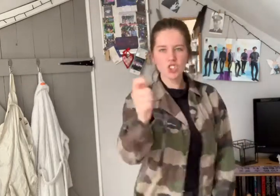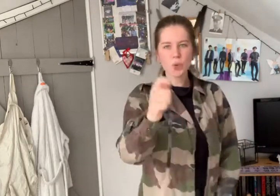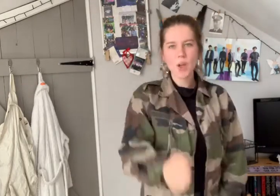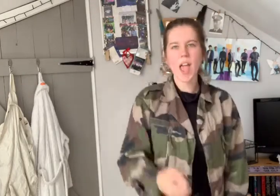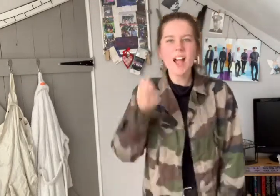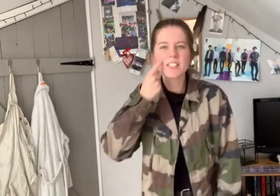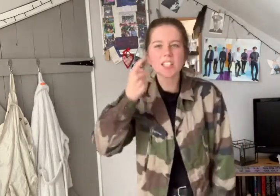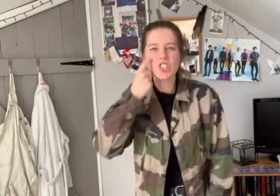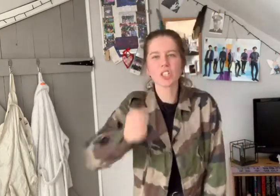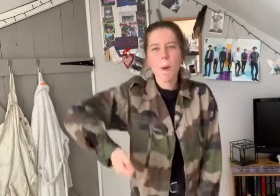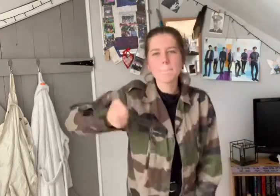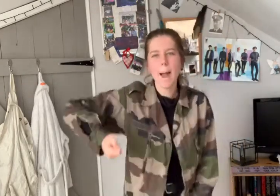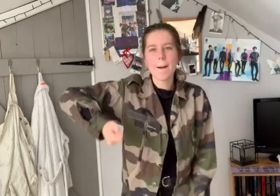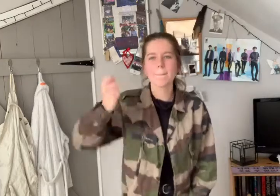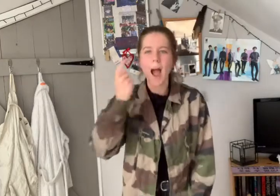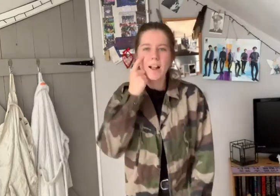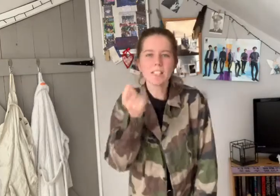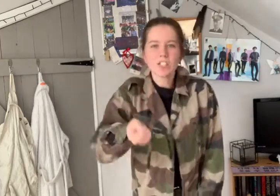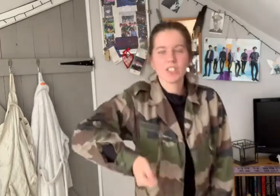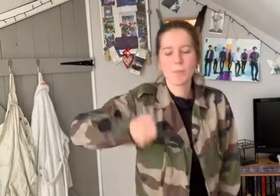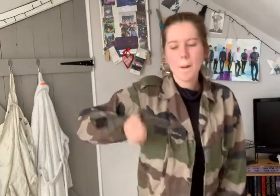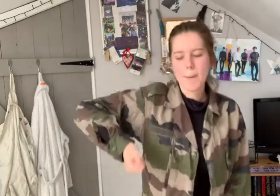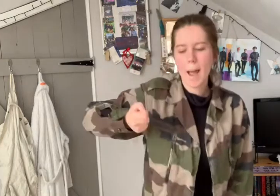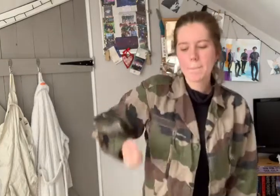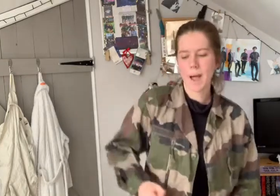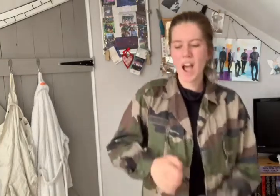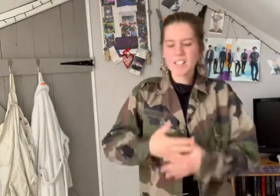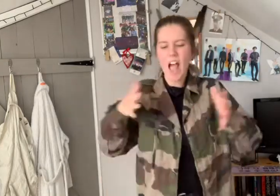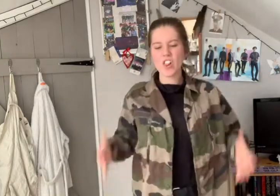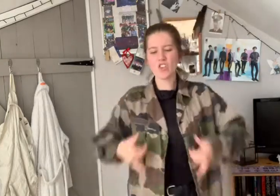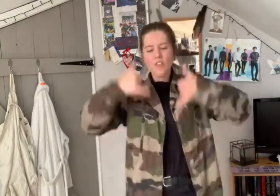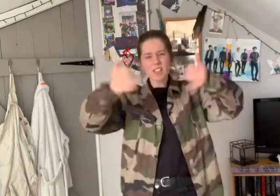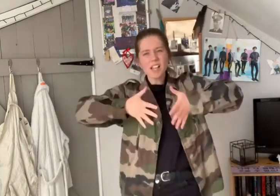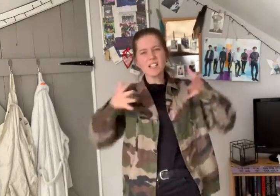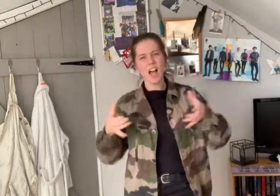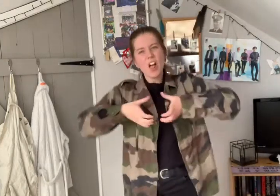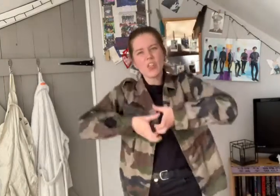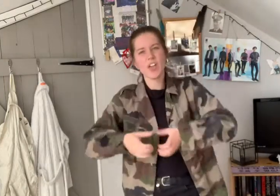Did you see my bag? It's hella trophies and it's hella thick